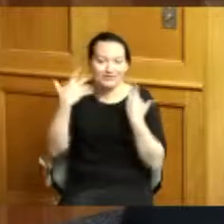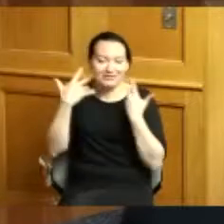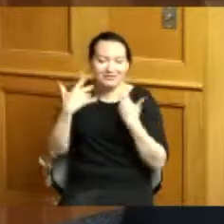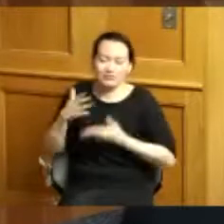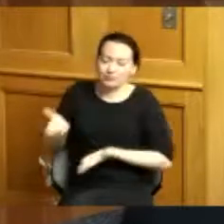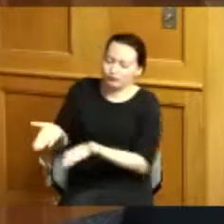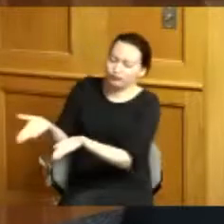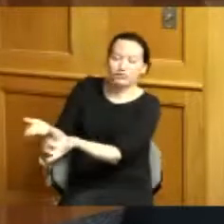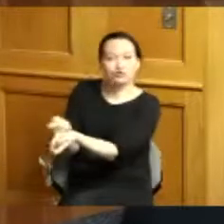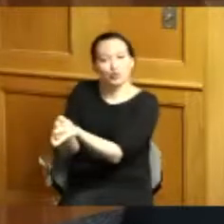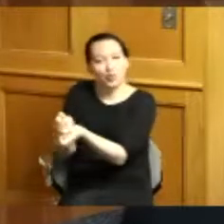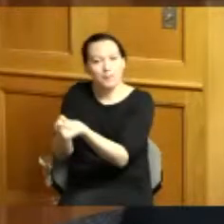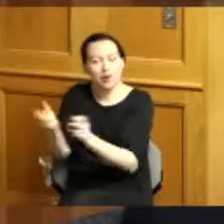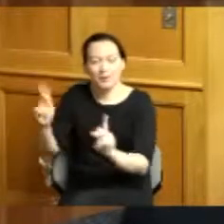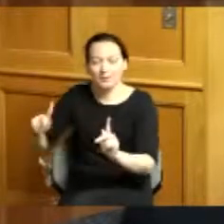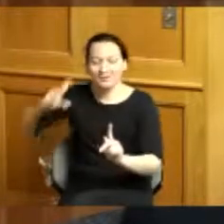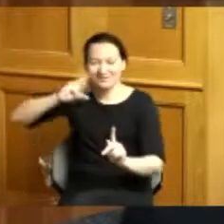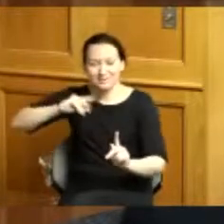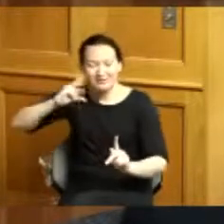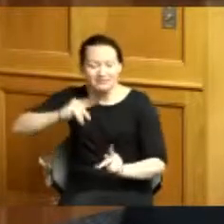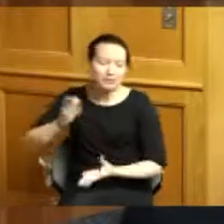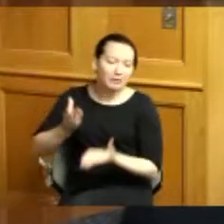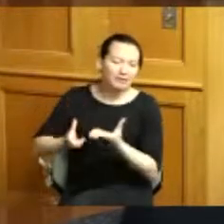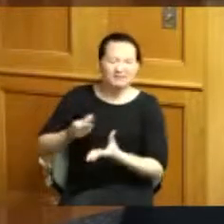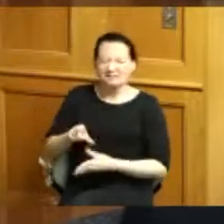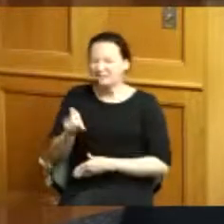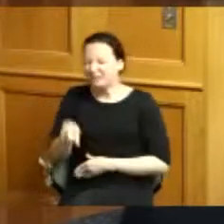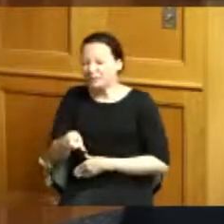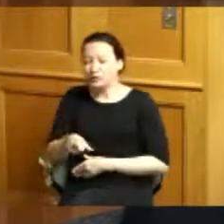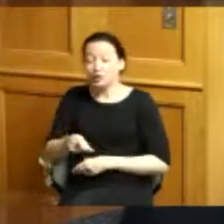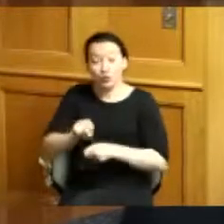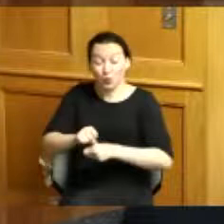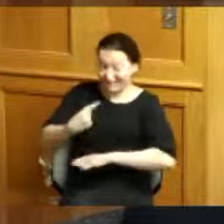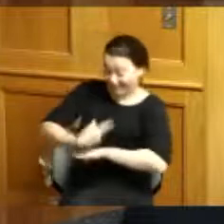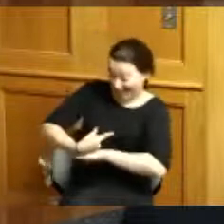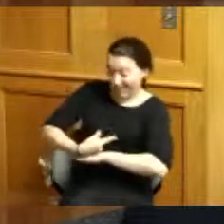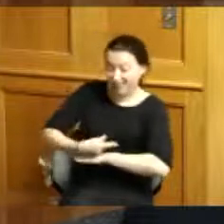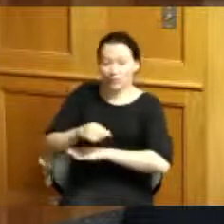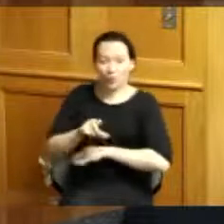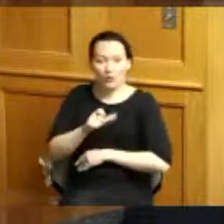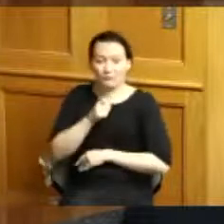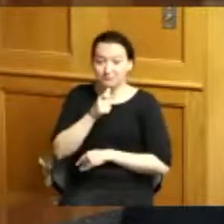offer supports for people that might need them during the work day or even outside the workday